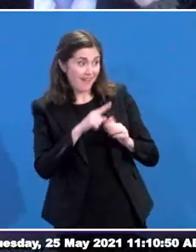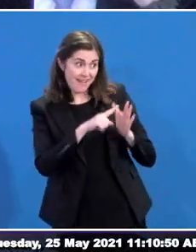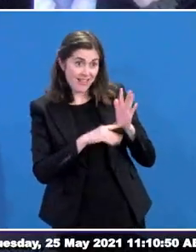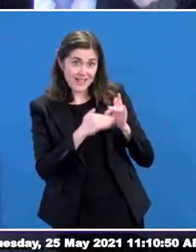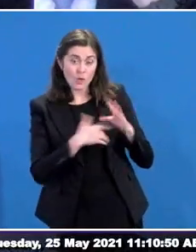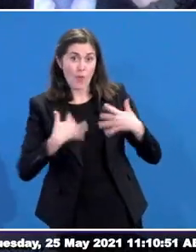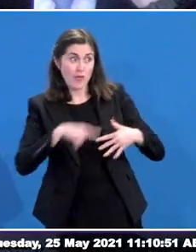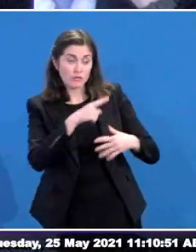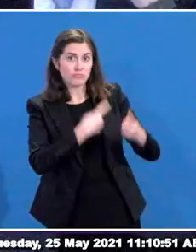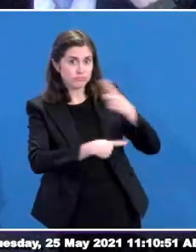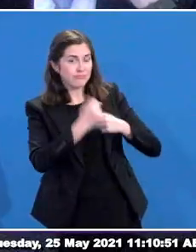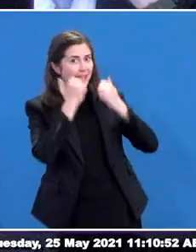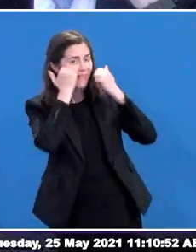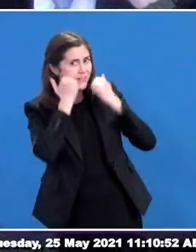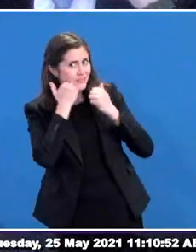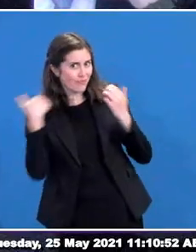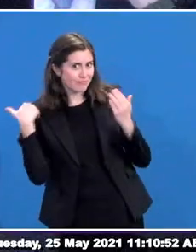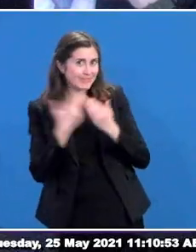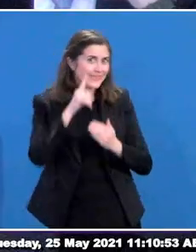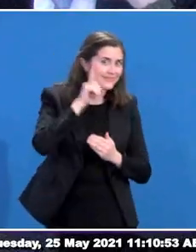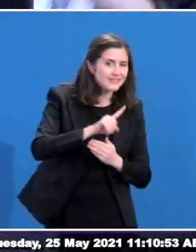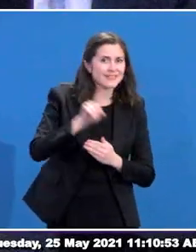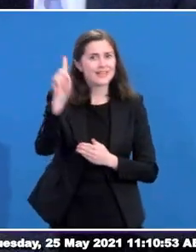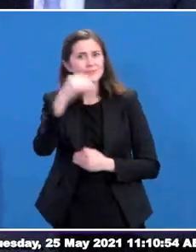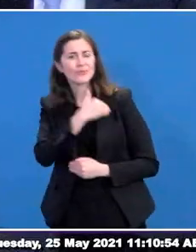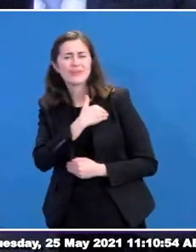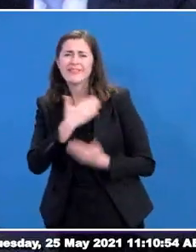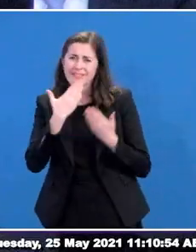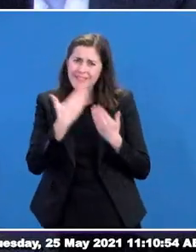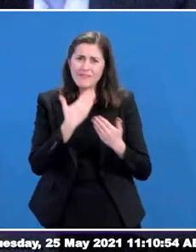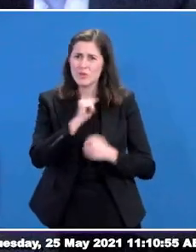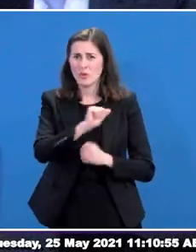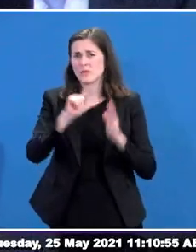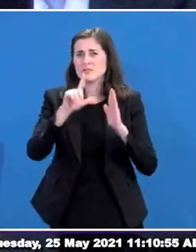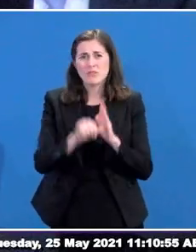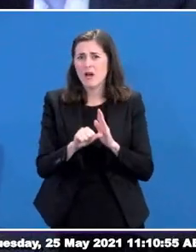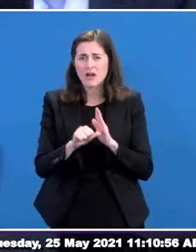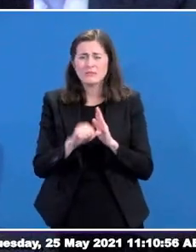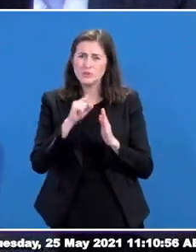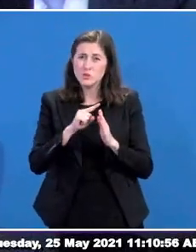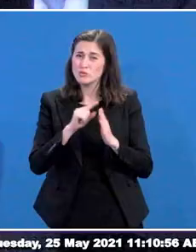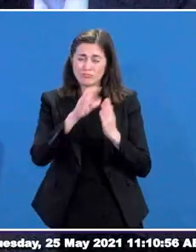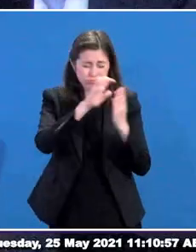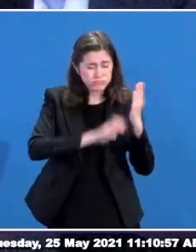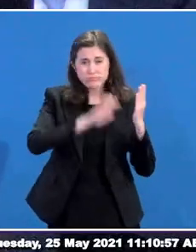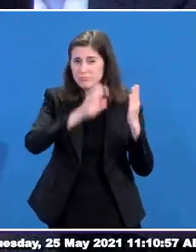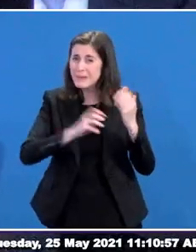and we're very grateful for your time and the care that you've spent in preparing your statement.